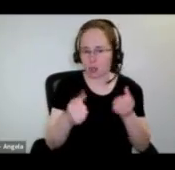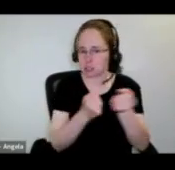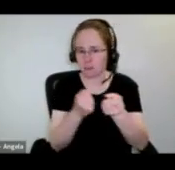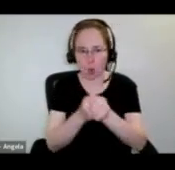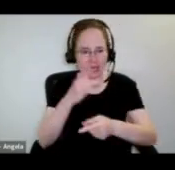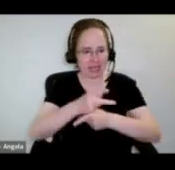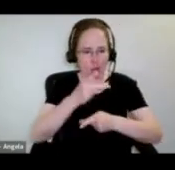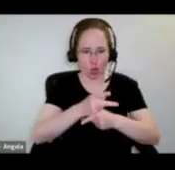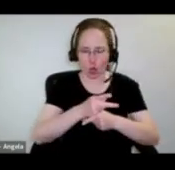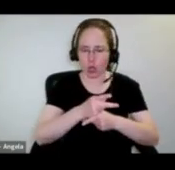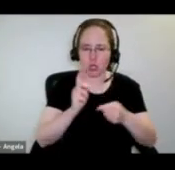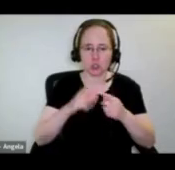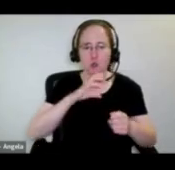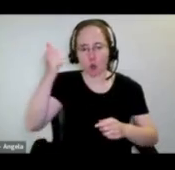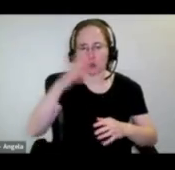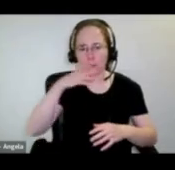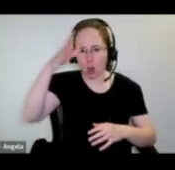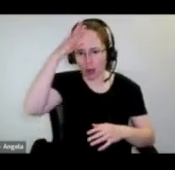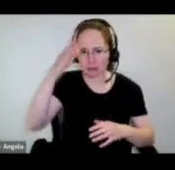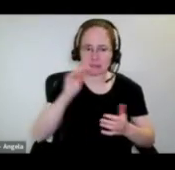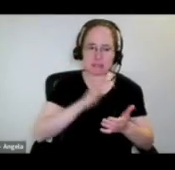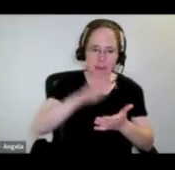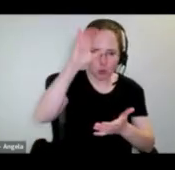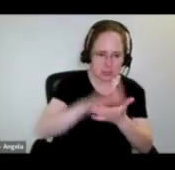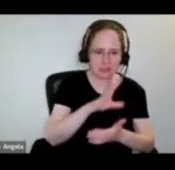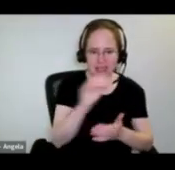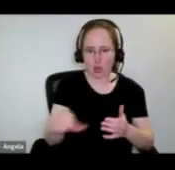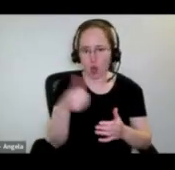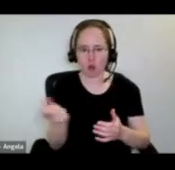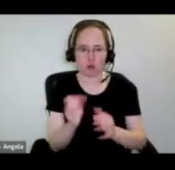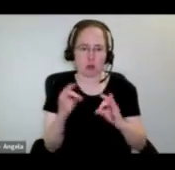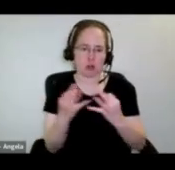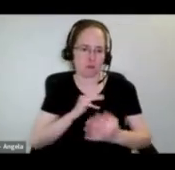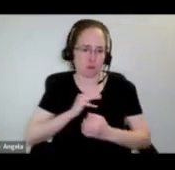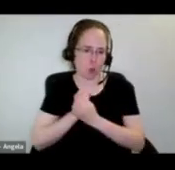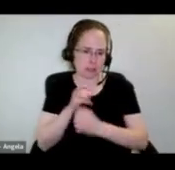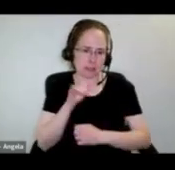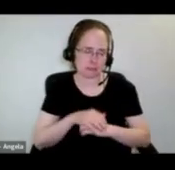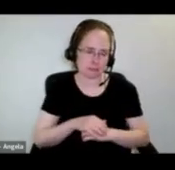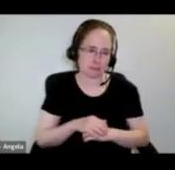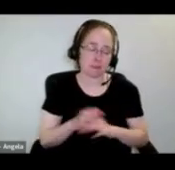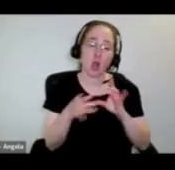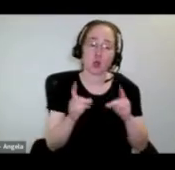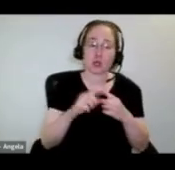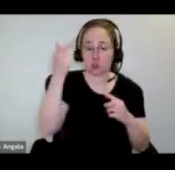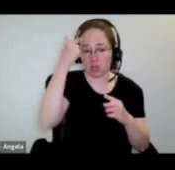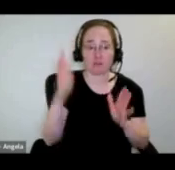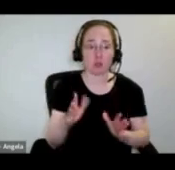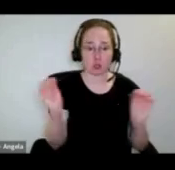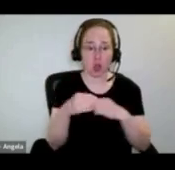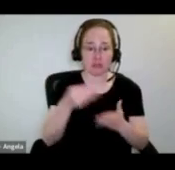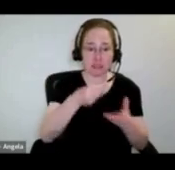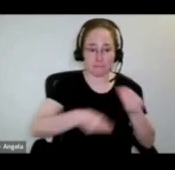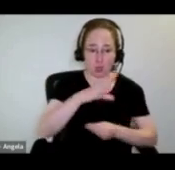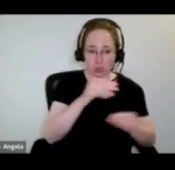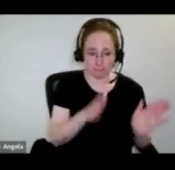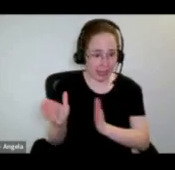David Watkins: Family caregivers provide largely unpaid and unsupported care to older parents, spouses, and other loved ones.